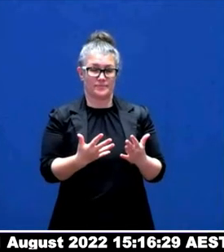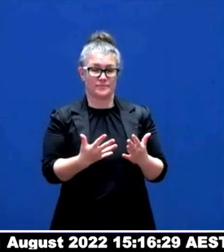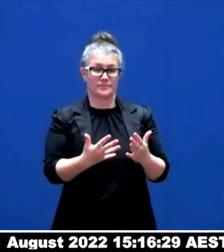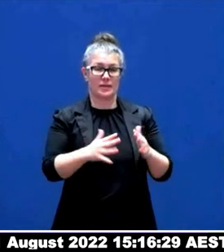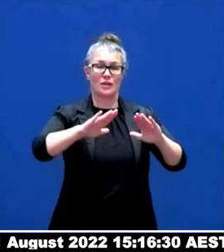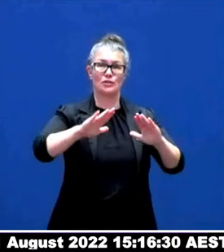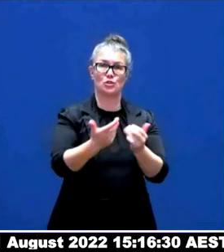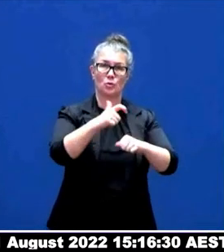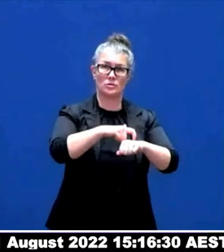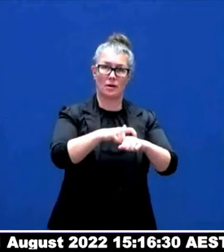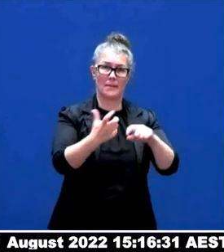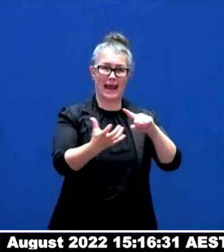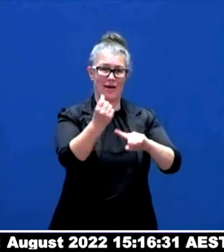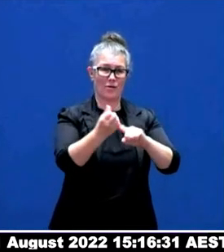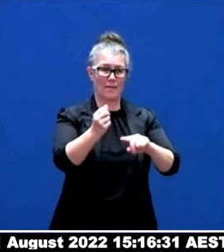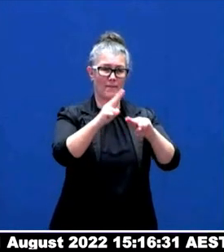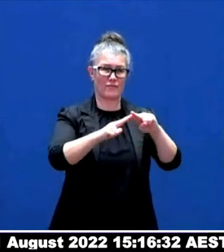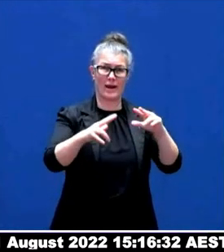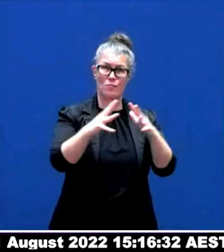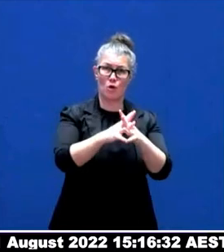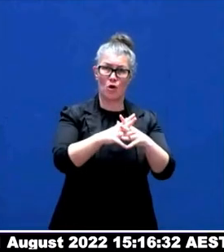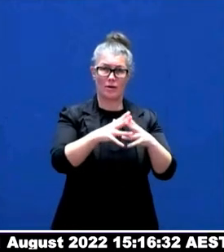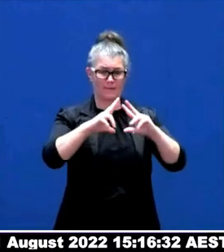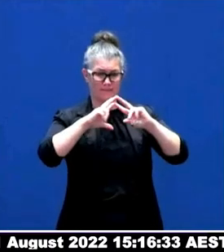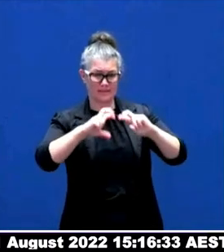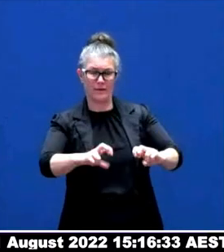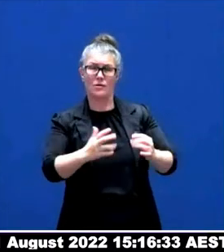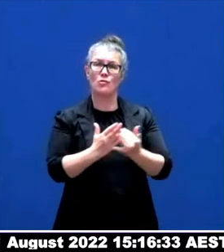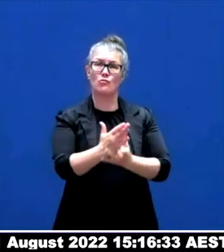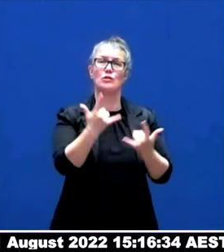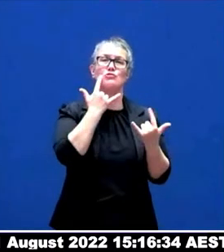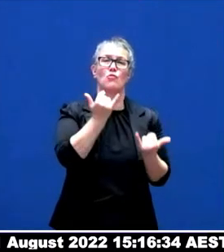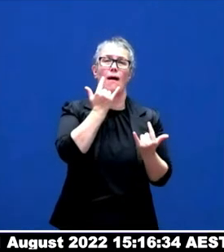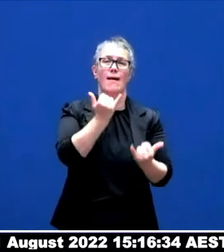developed during trial and transition and probably does need to be updated.